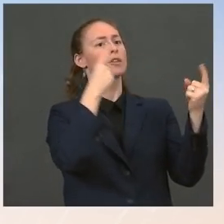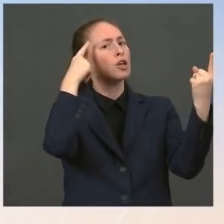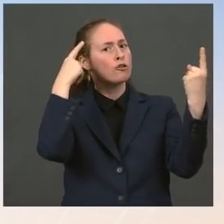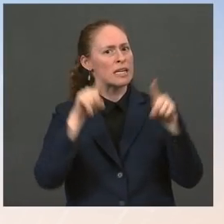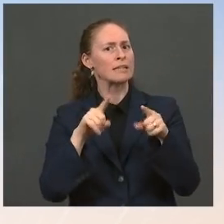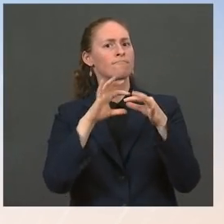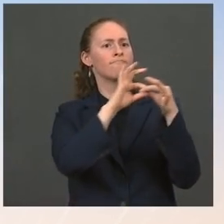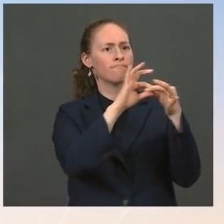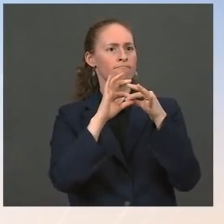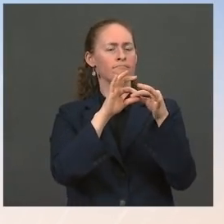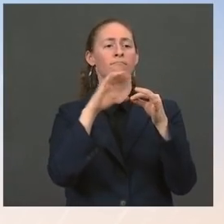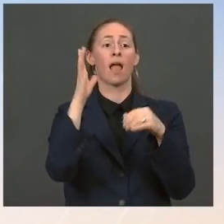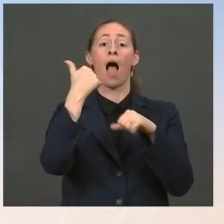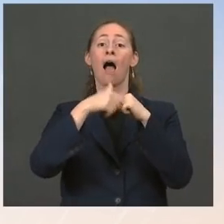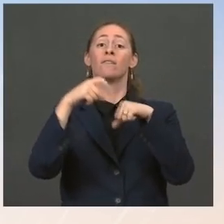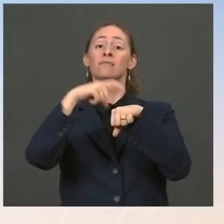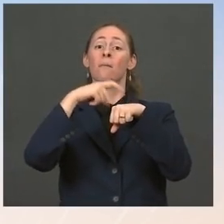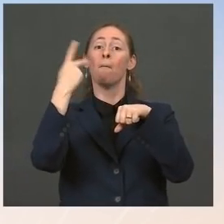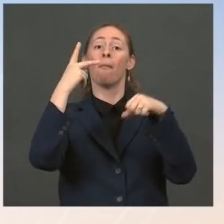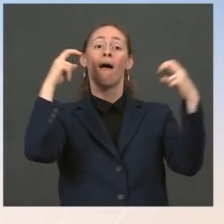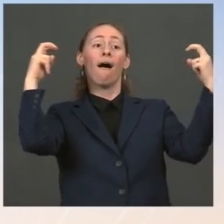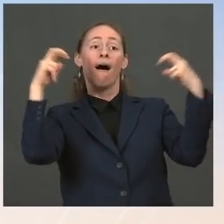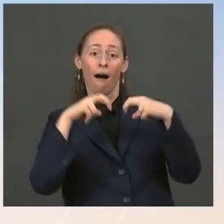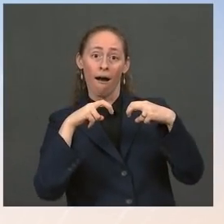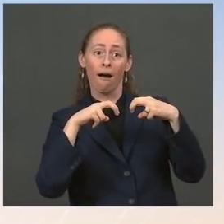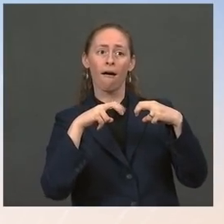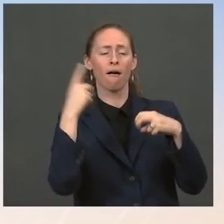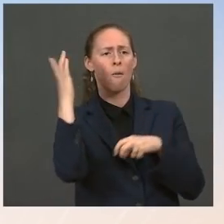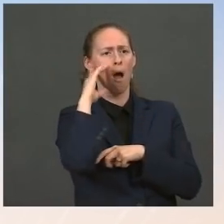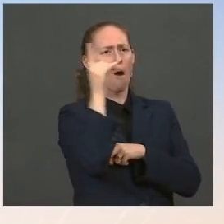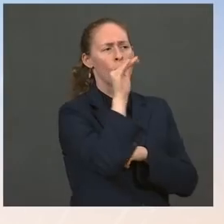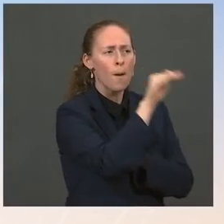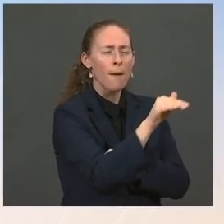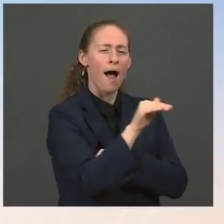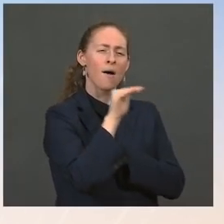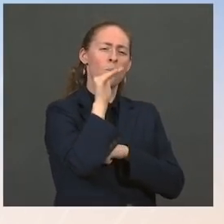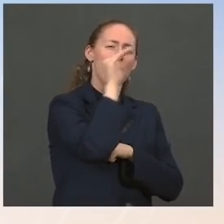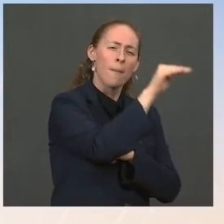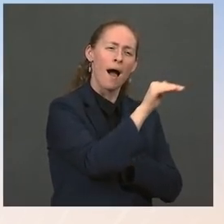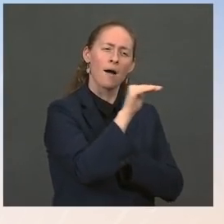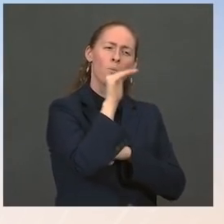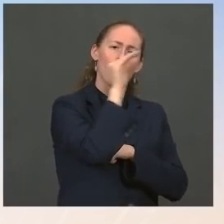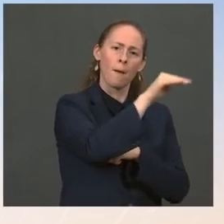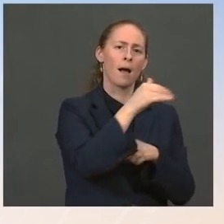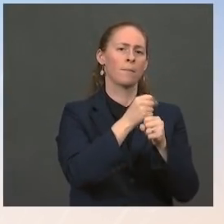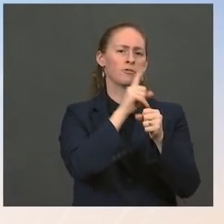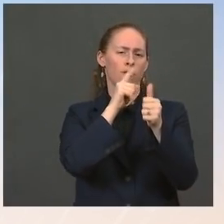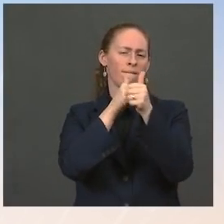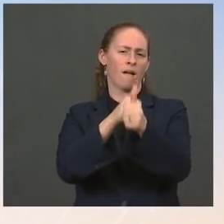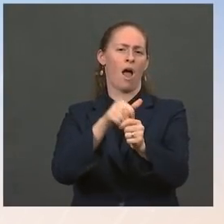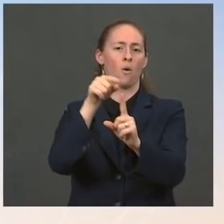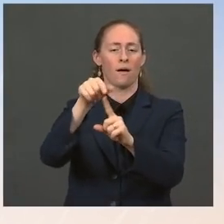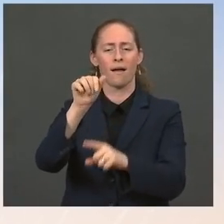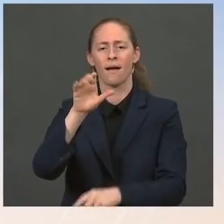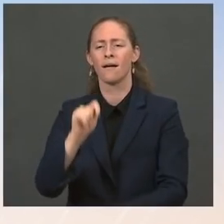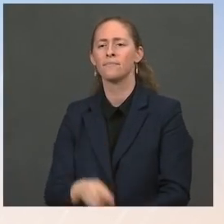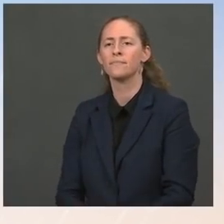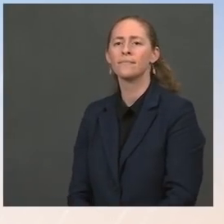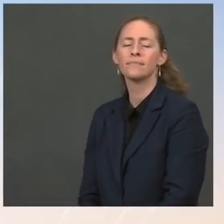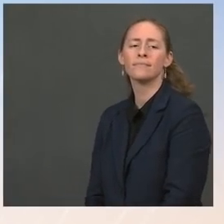he speaks at a leader level and at other levels as well. The Press: And last thing -- and sorry to prolong -- the Energy Secretary, Granholm, in a conference today